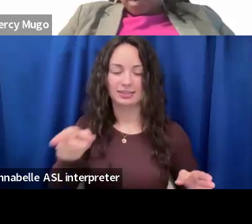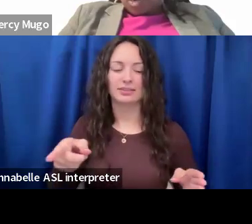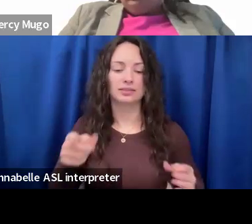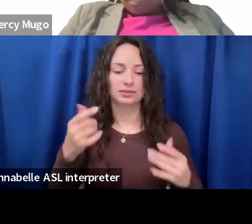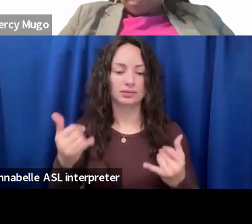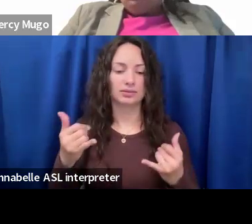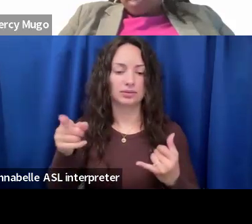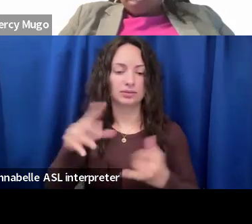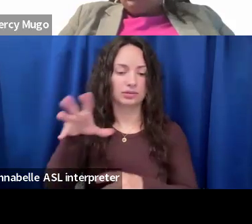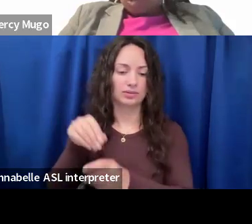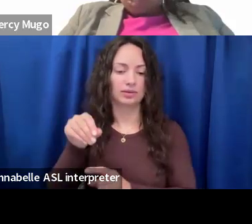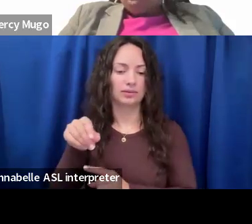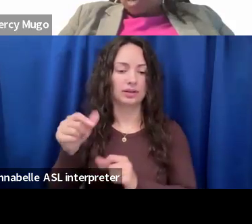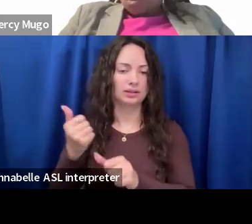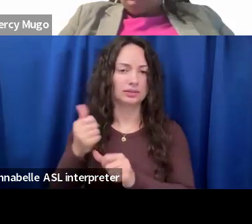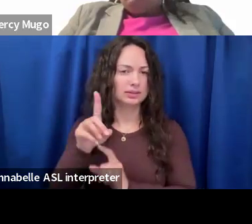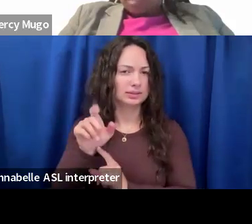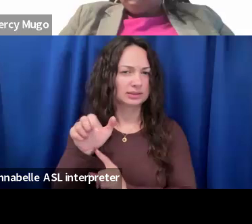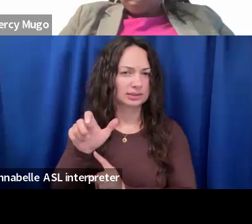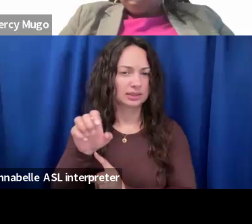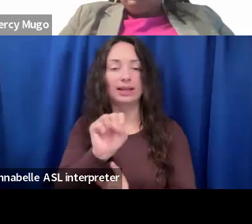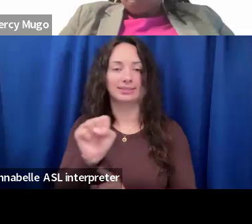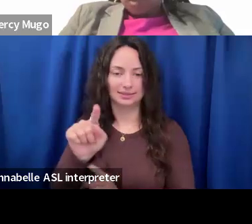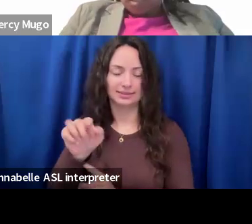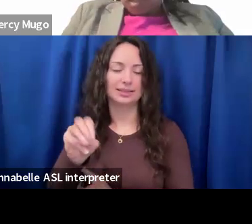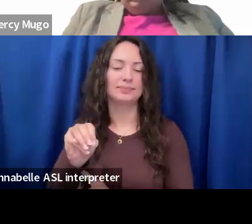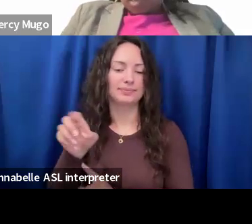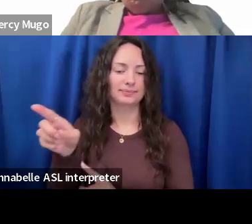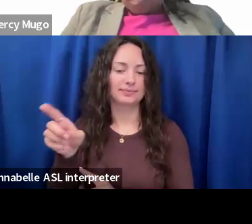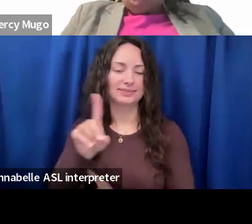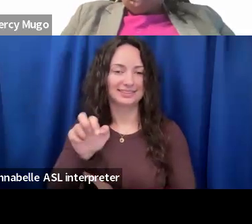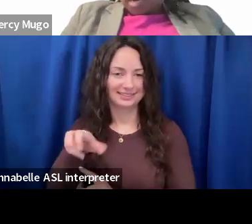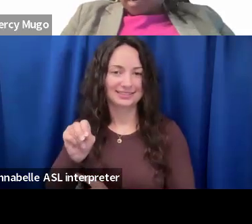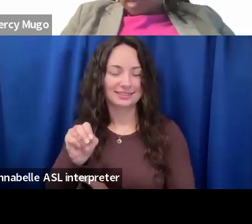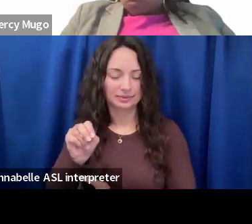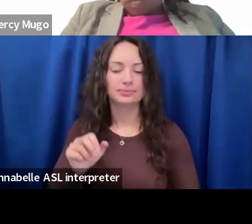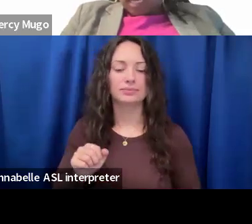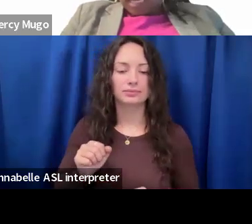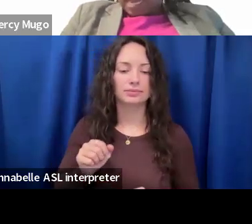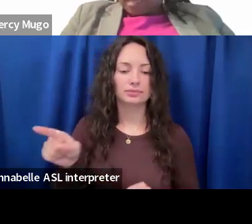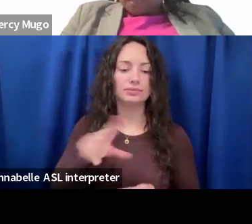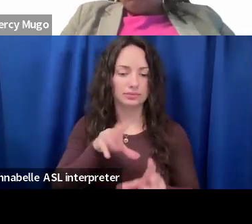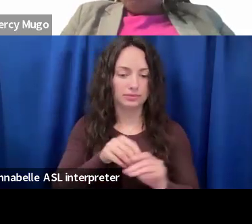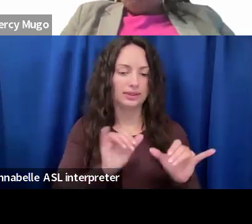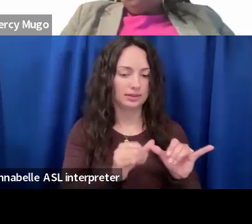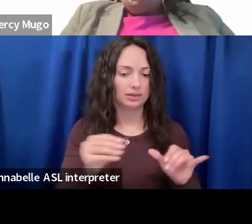and curriculum assessment in the university STEM fields including engineering and computer science.